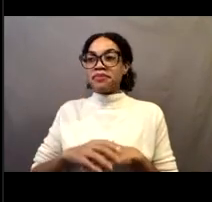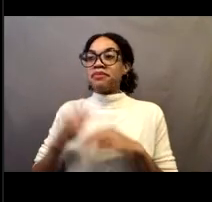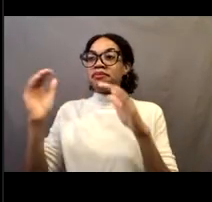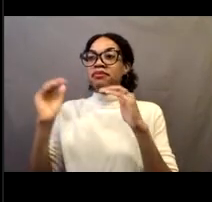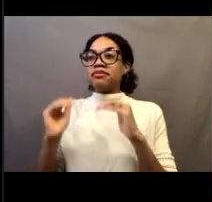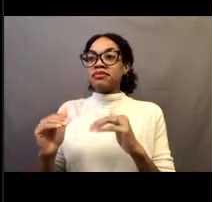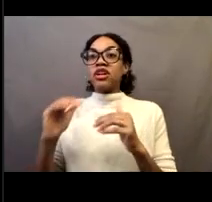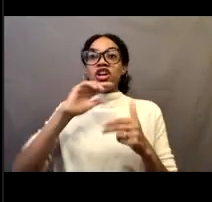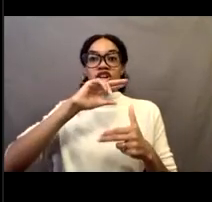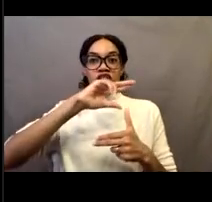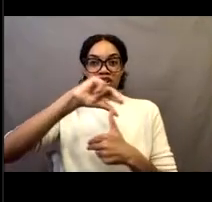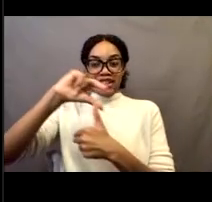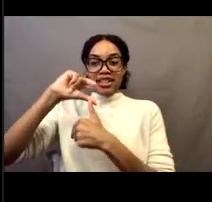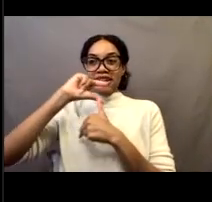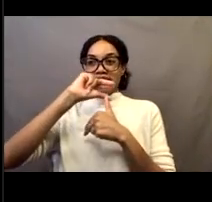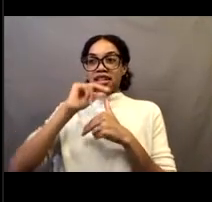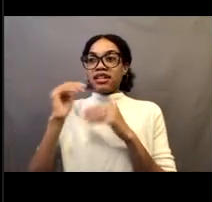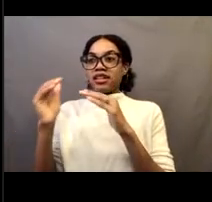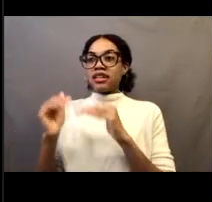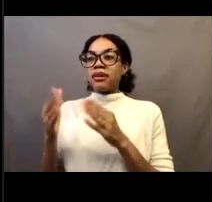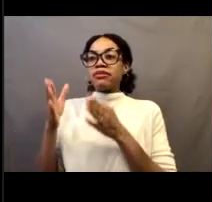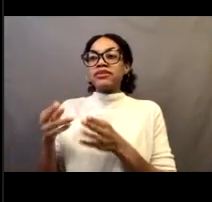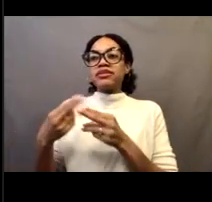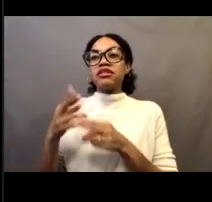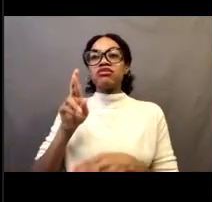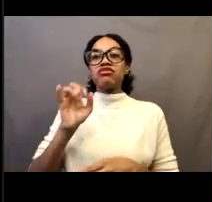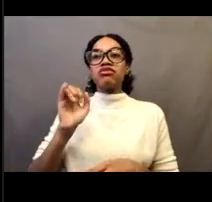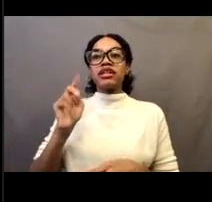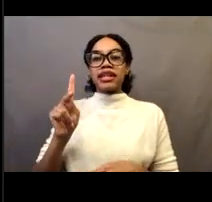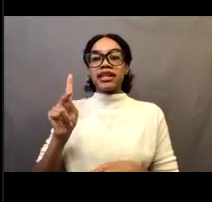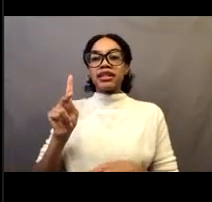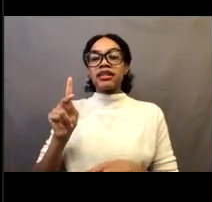and Rick went through typhoon Luma on Guam